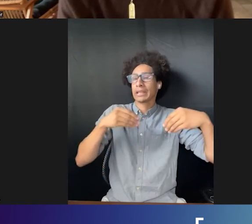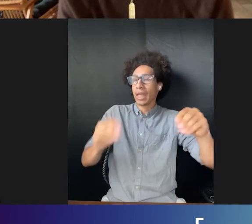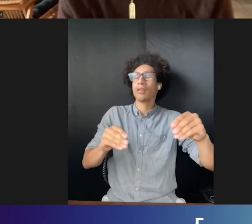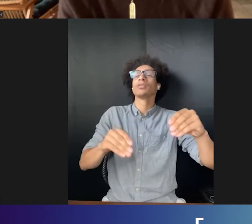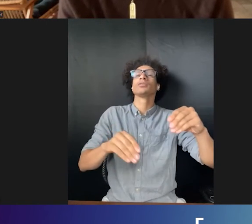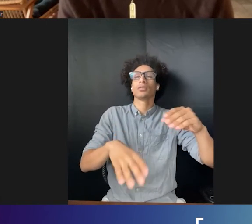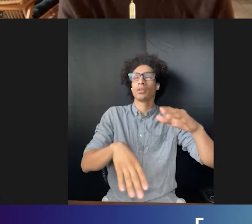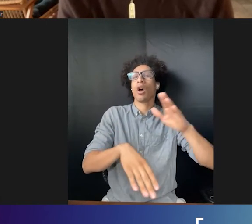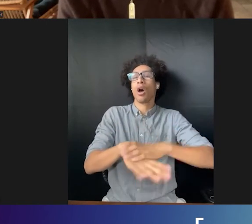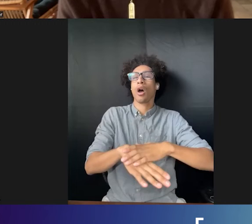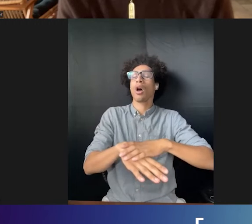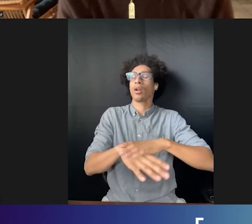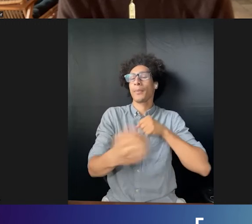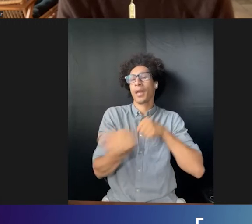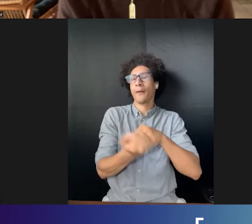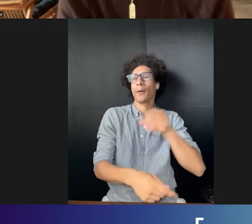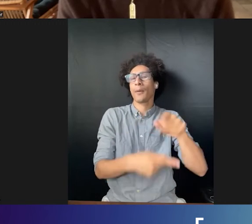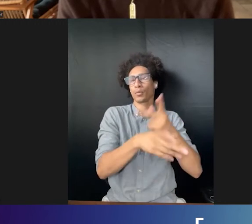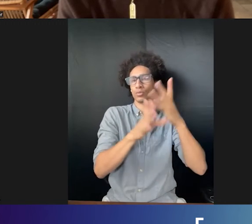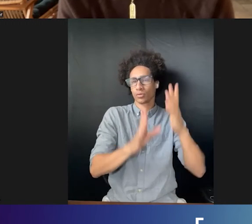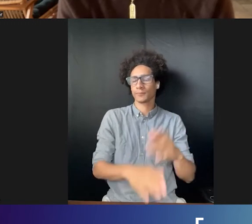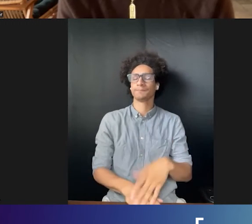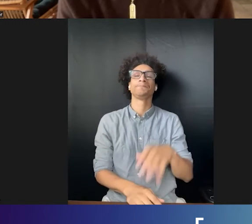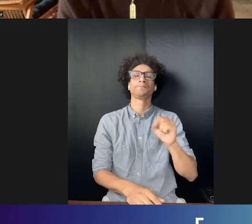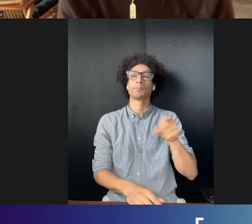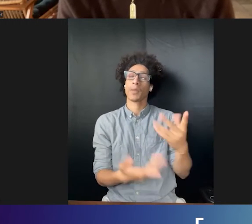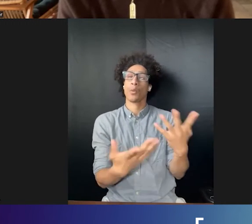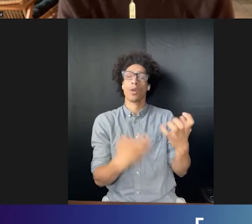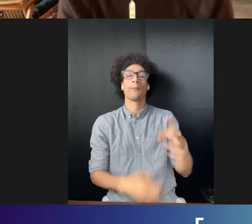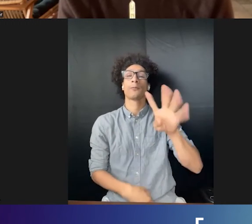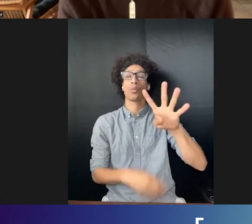So we were approached by producers reps who wanted $4,000 to represent our film.